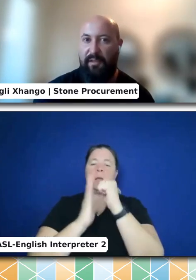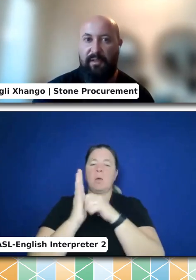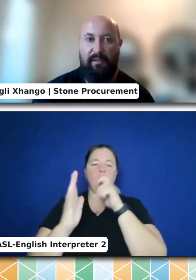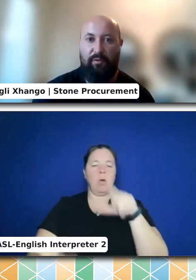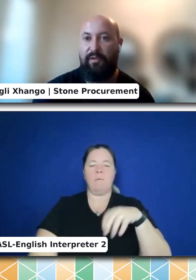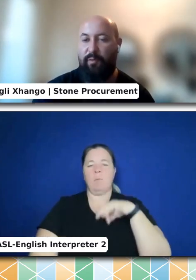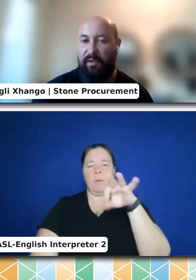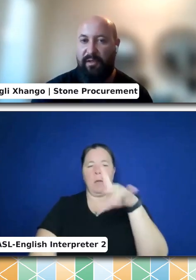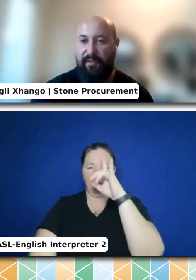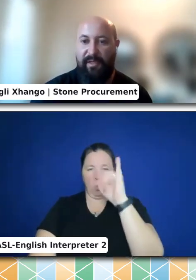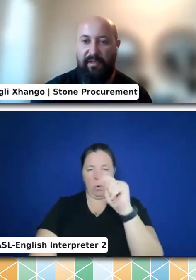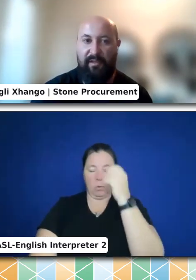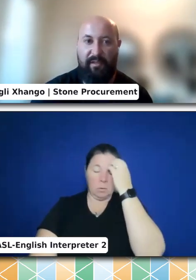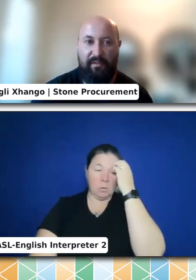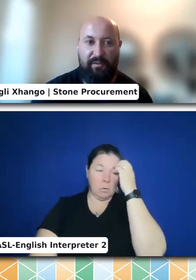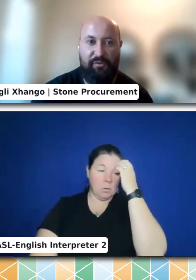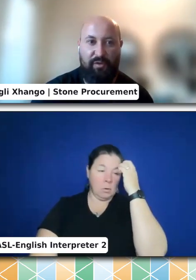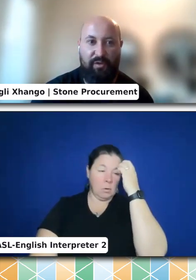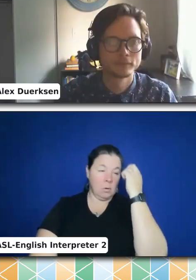Or without having to pay anything additional. Yeah.